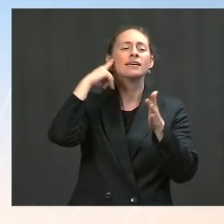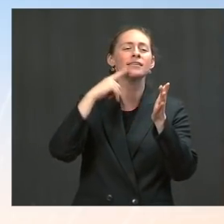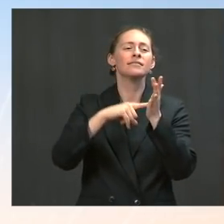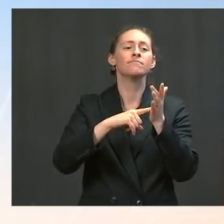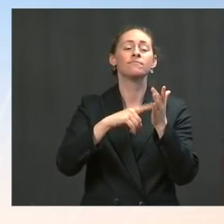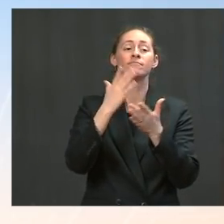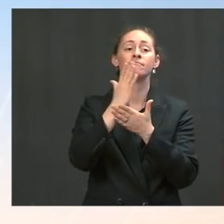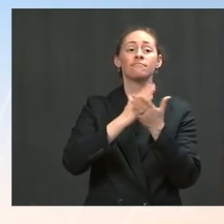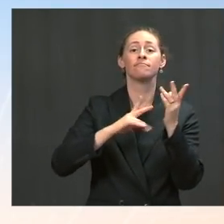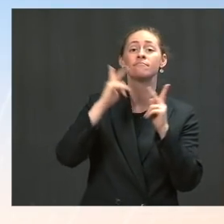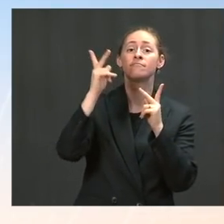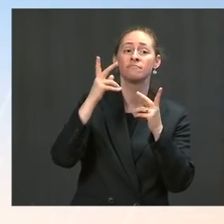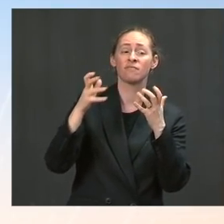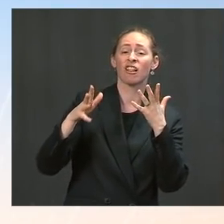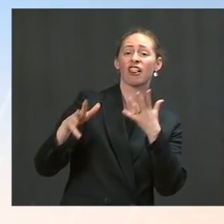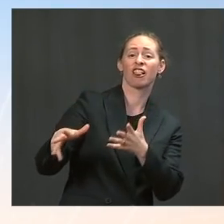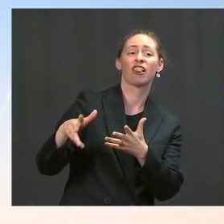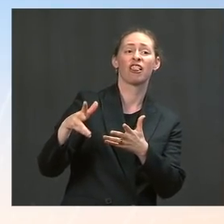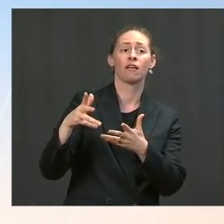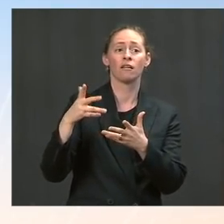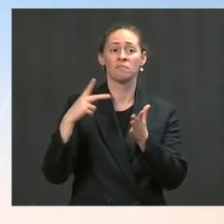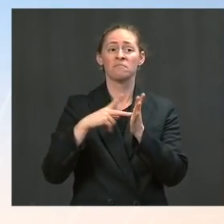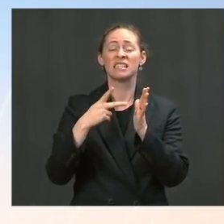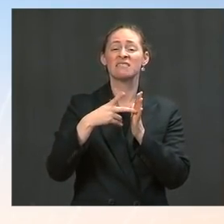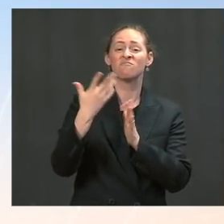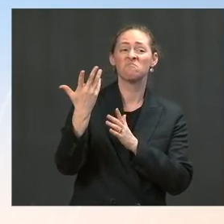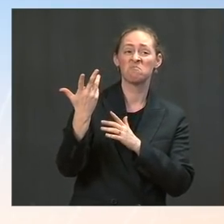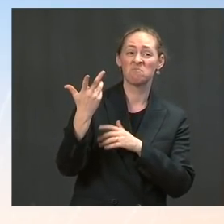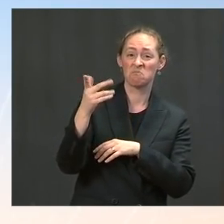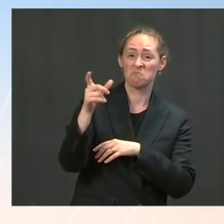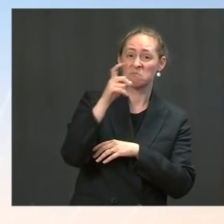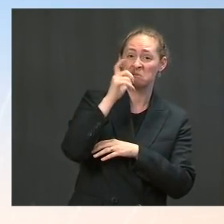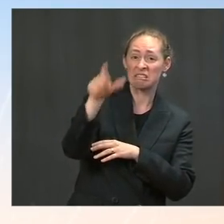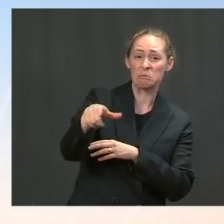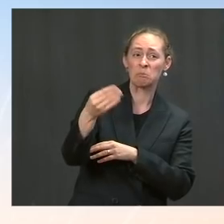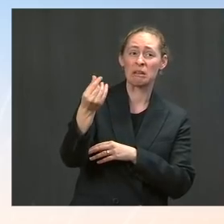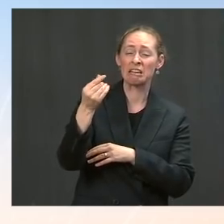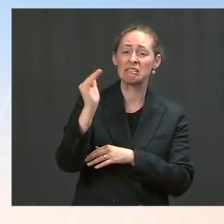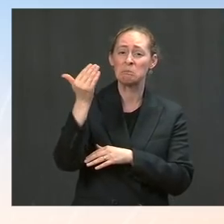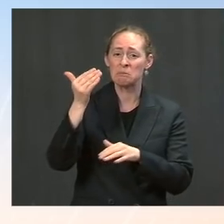does that signal that the money wasn't urgently needed? Ms. Psaki: Well, I would say, first, the --